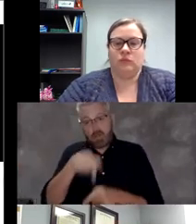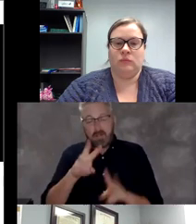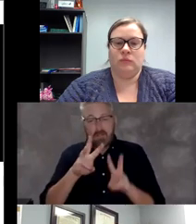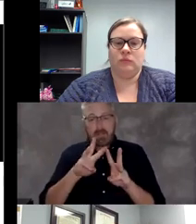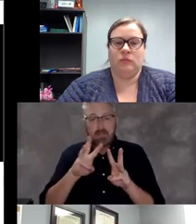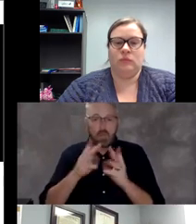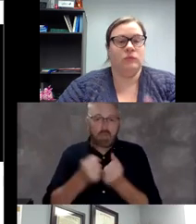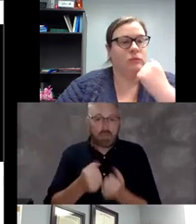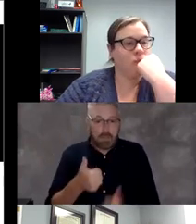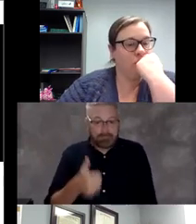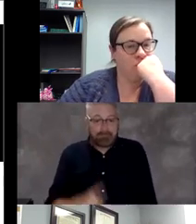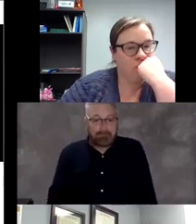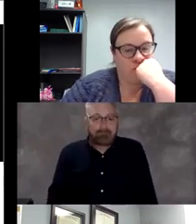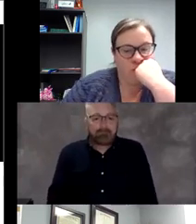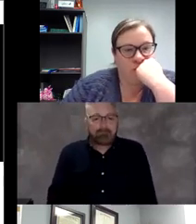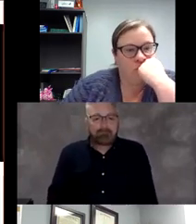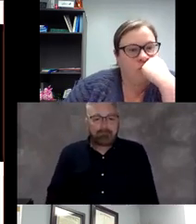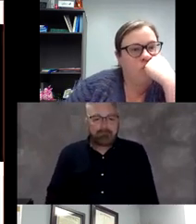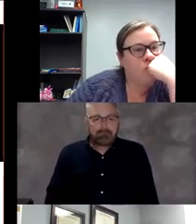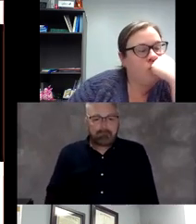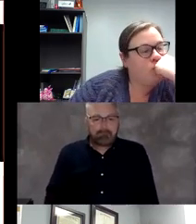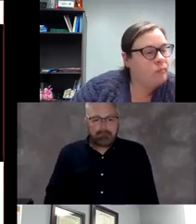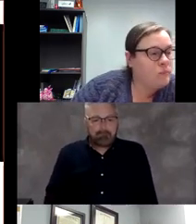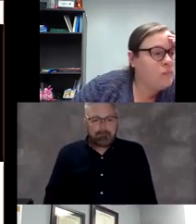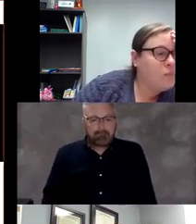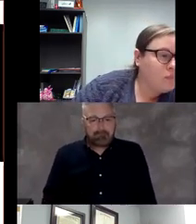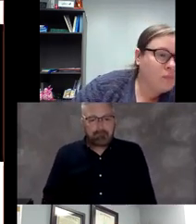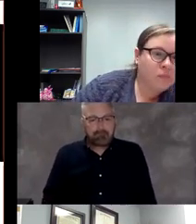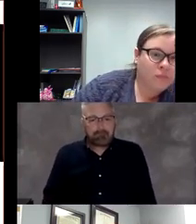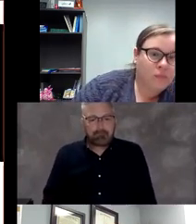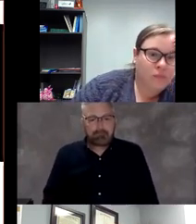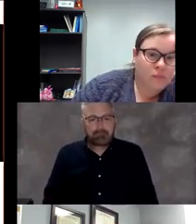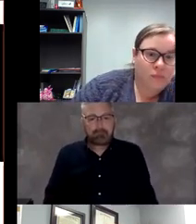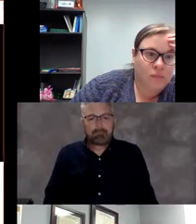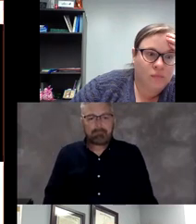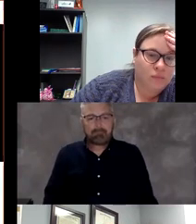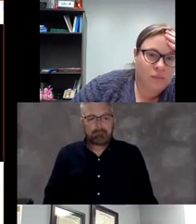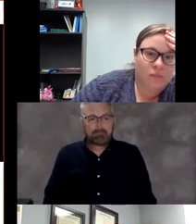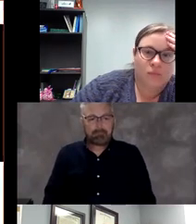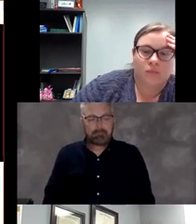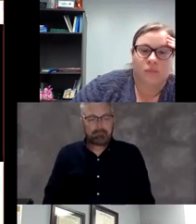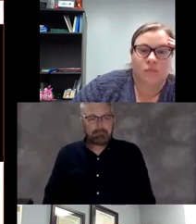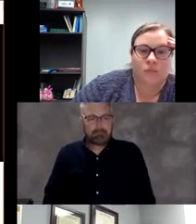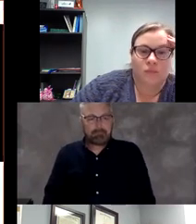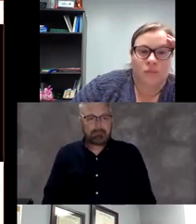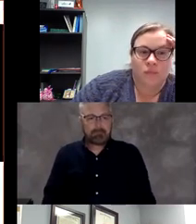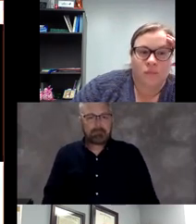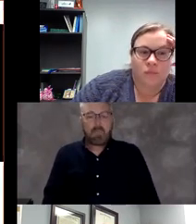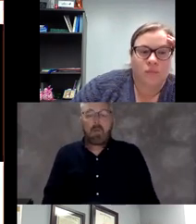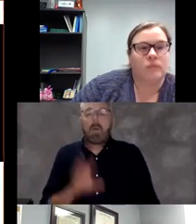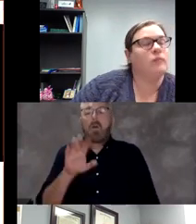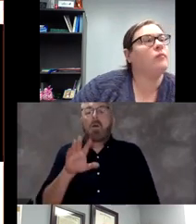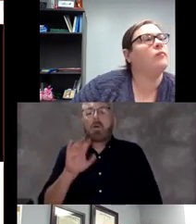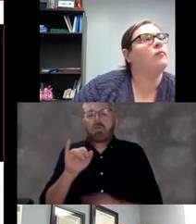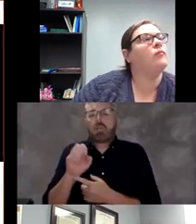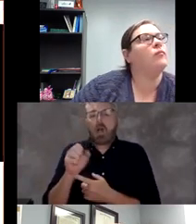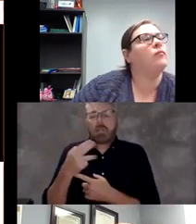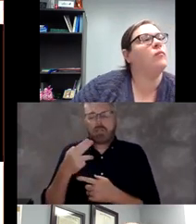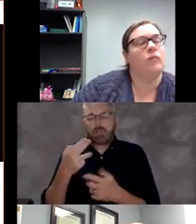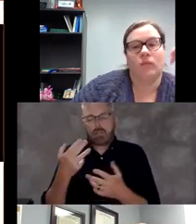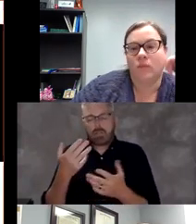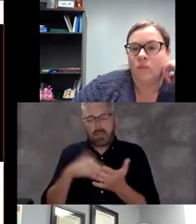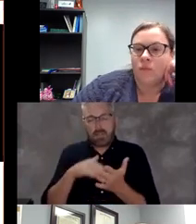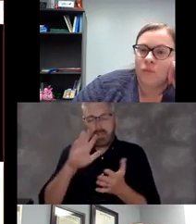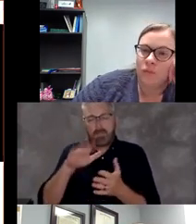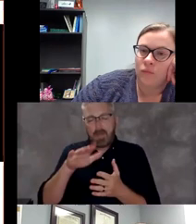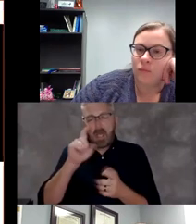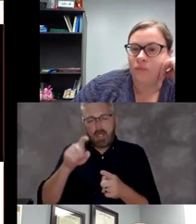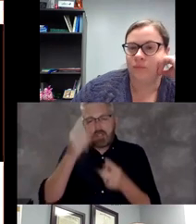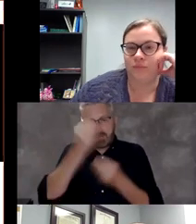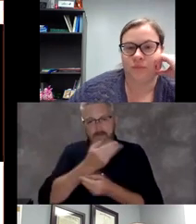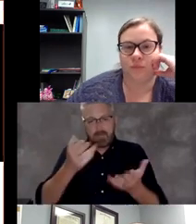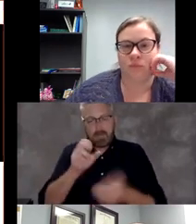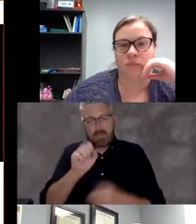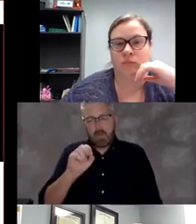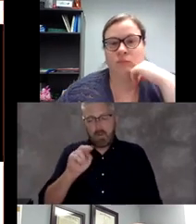I SHOULD MENTION, SONCI JUST DROPPED IN THE CHAT, AS WELL.